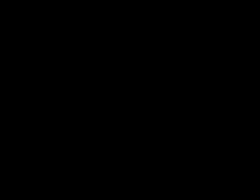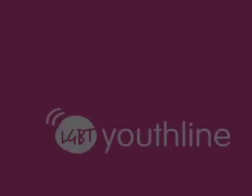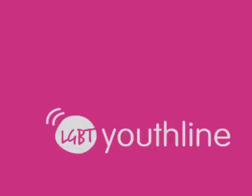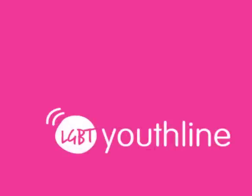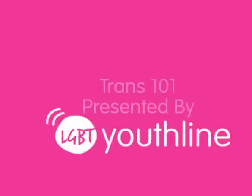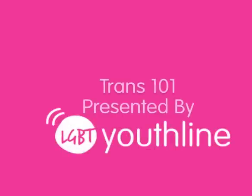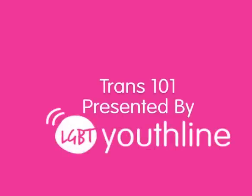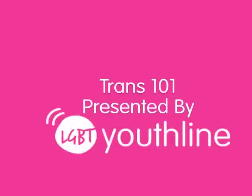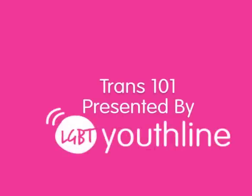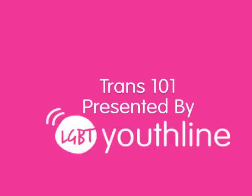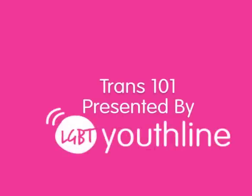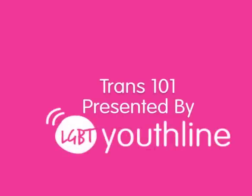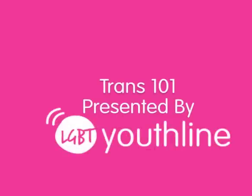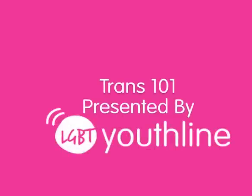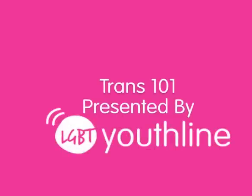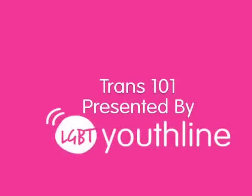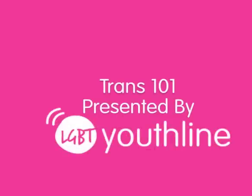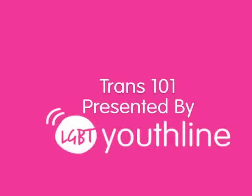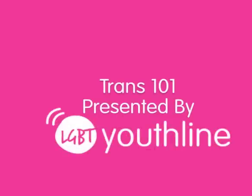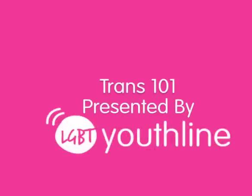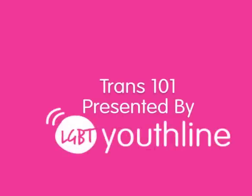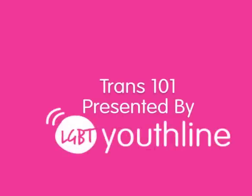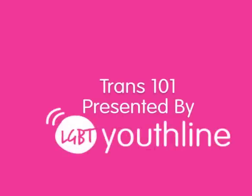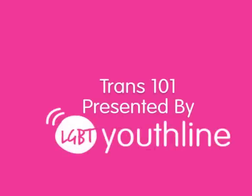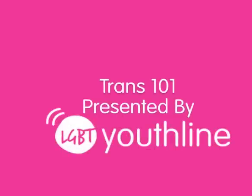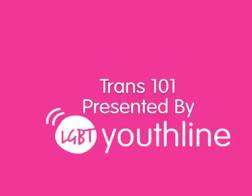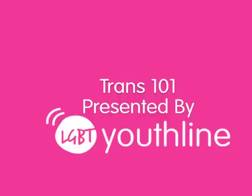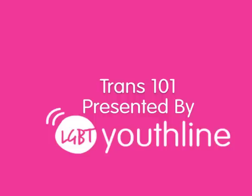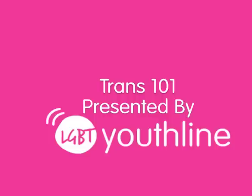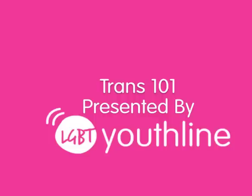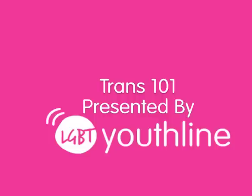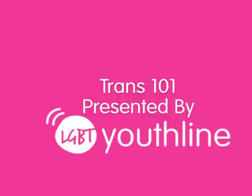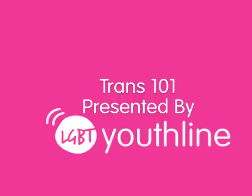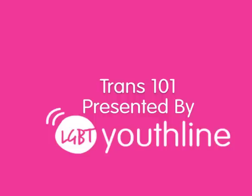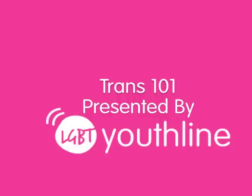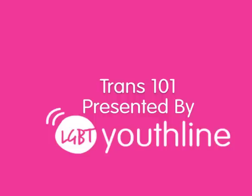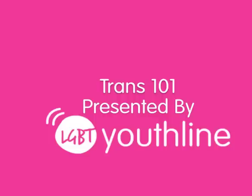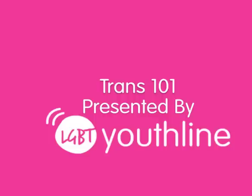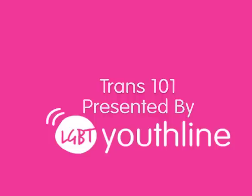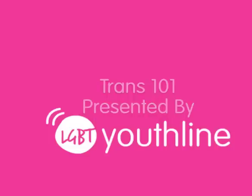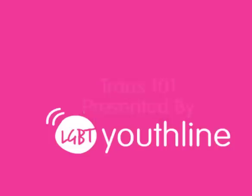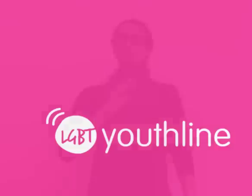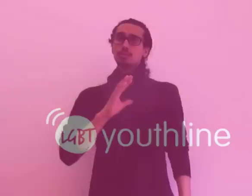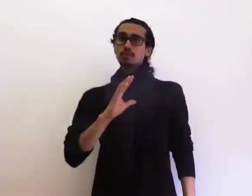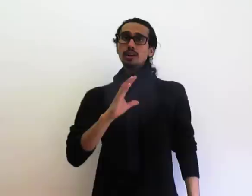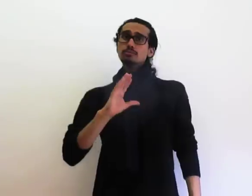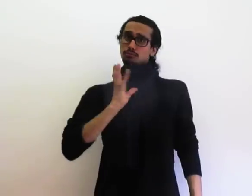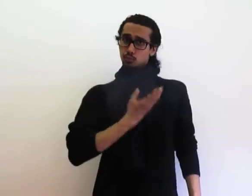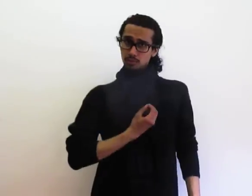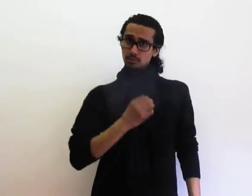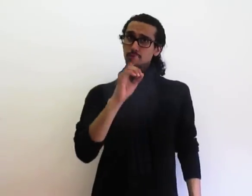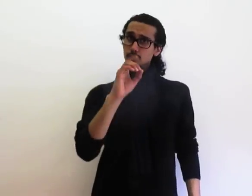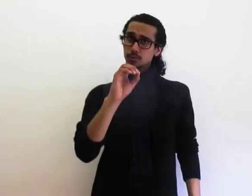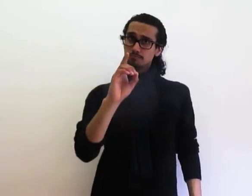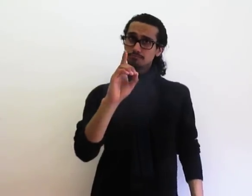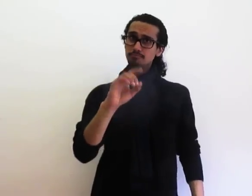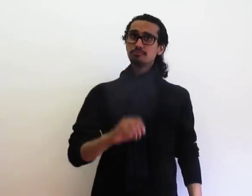Trans 101 Presented by LGBT youthline